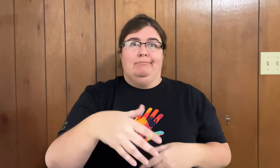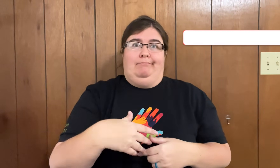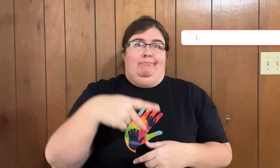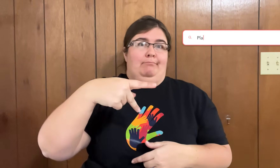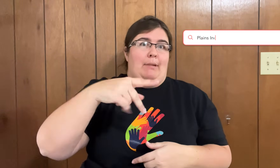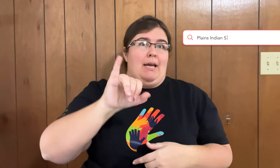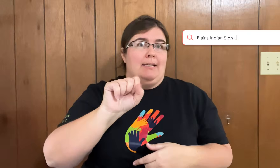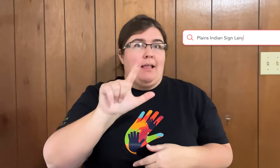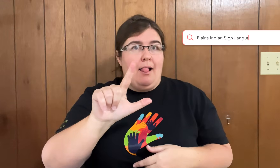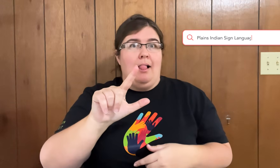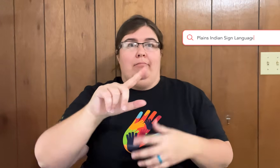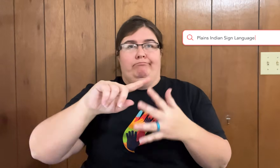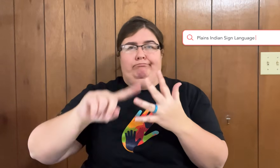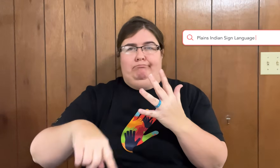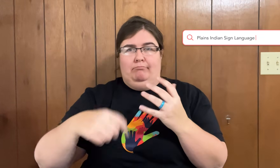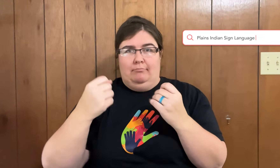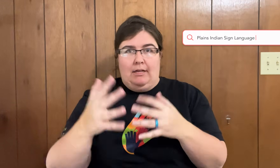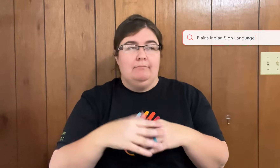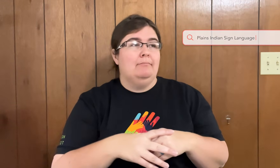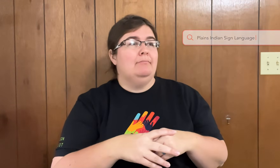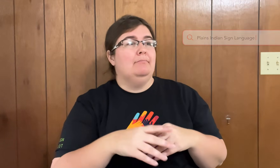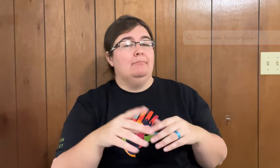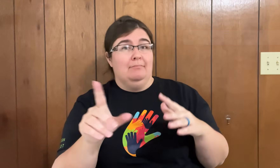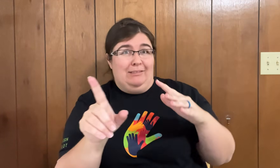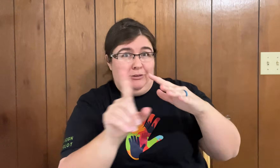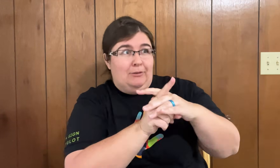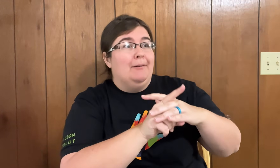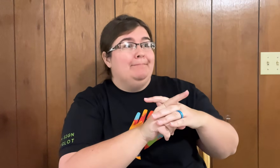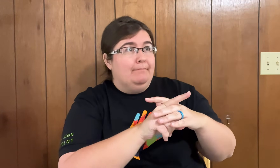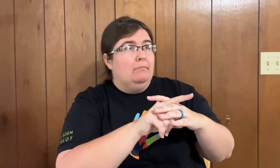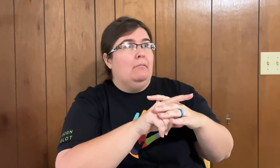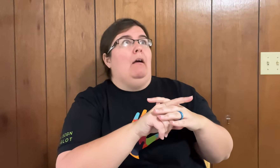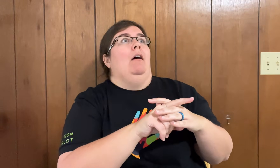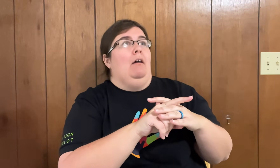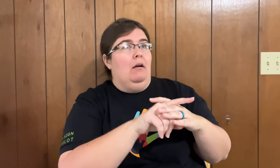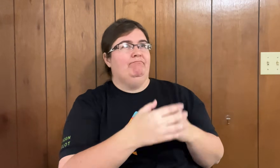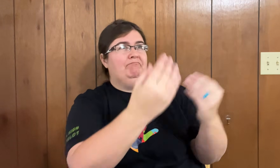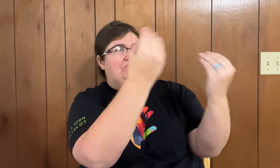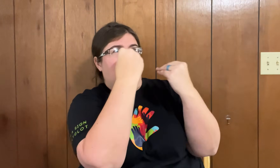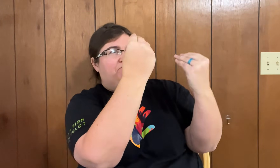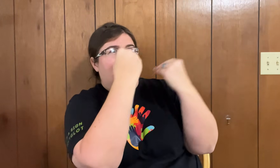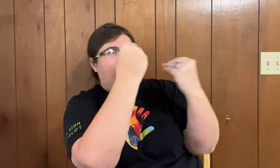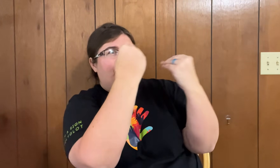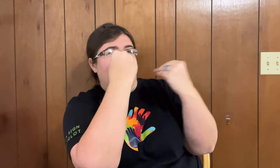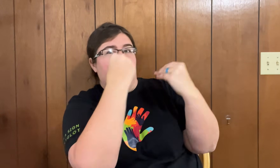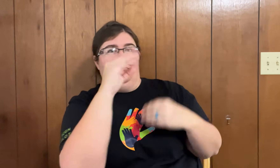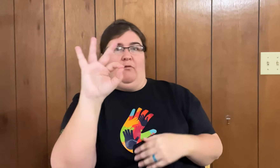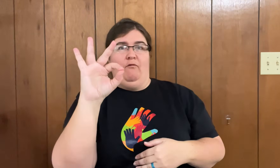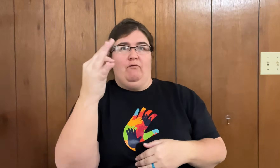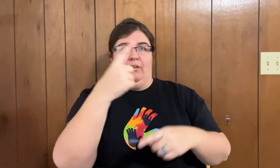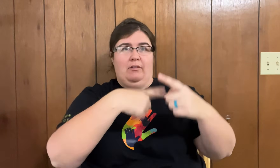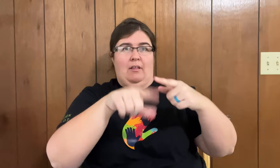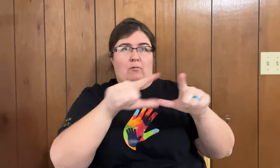like PISL and many others, they were immediately taught French Sign Language.